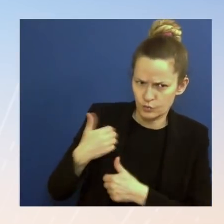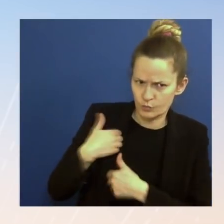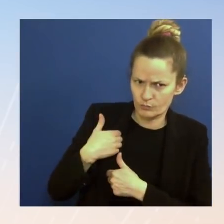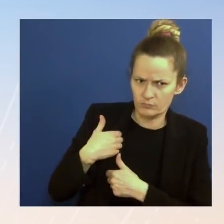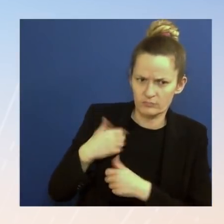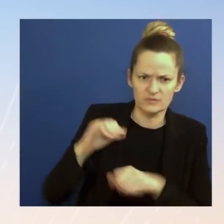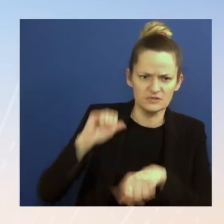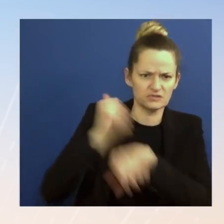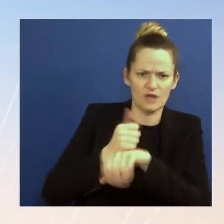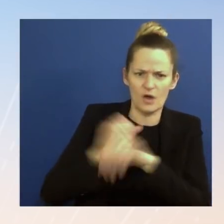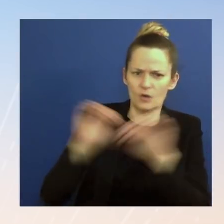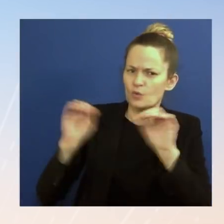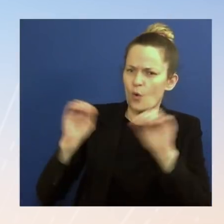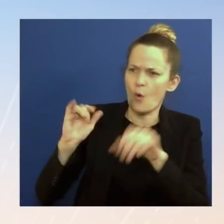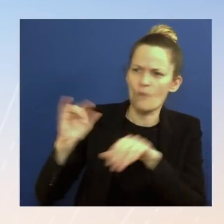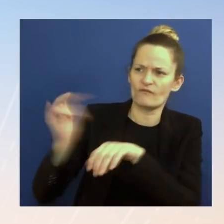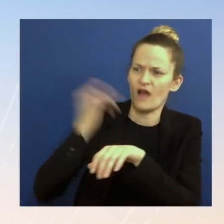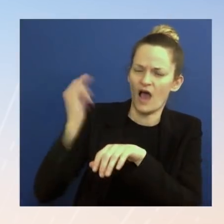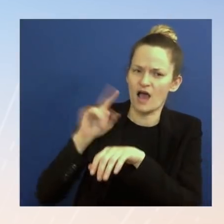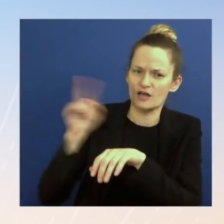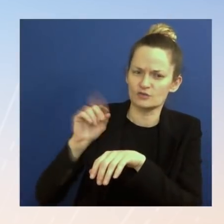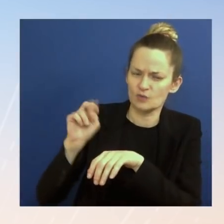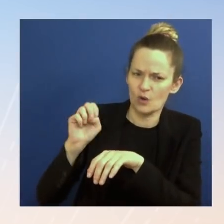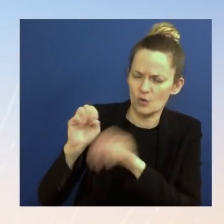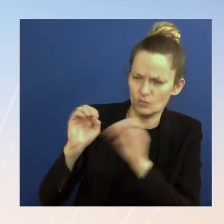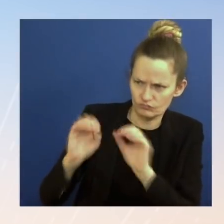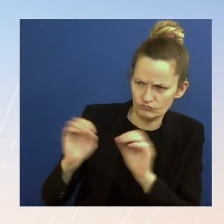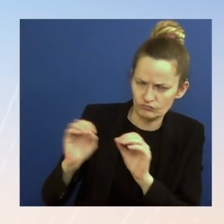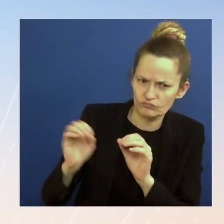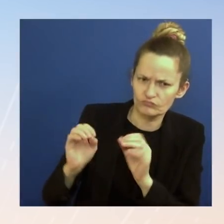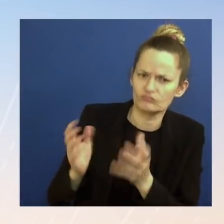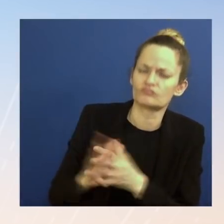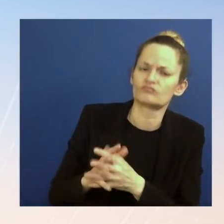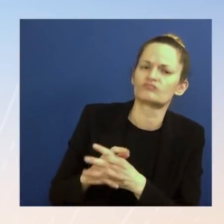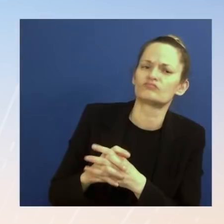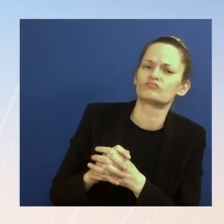to say that you are pushing these guys to commit suicide, knowing that Russia has a superpower